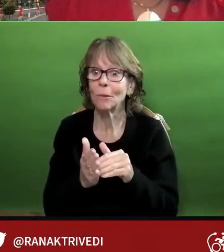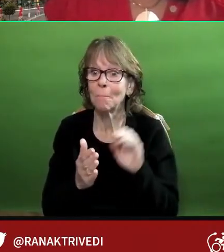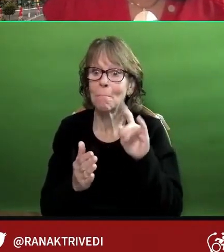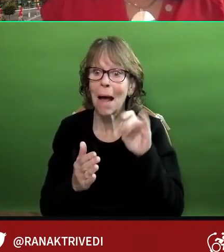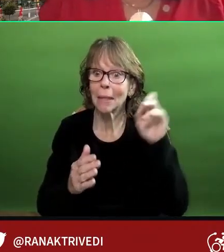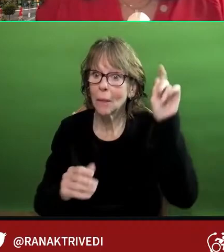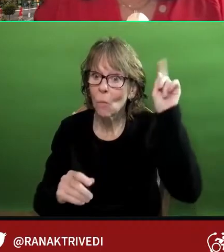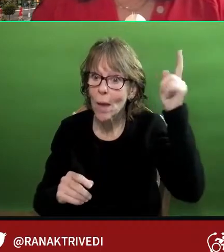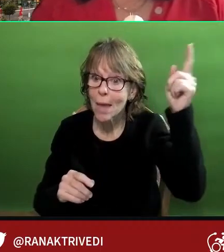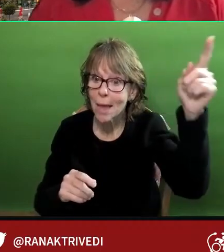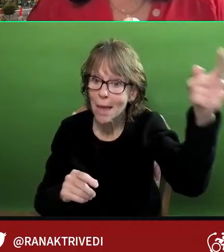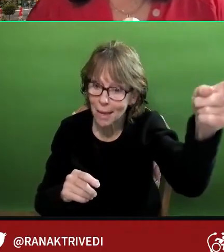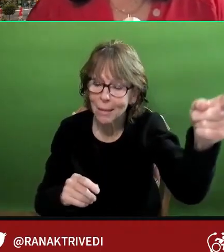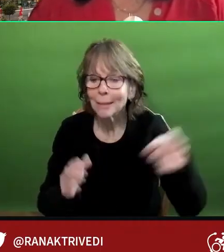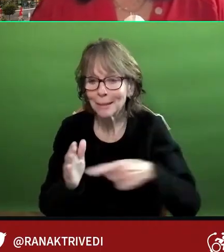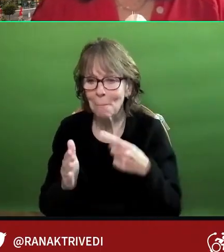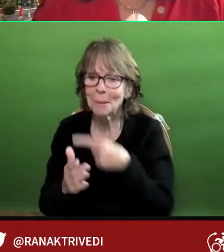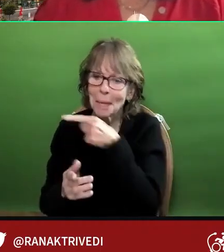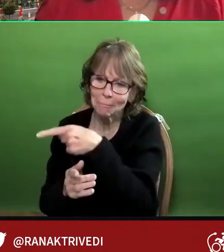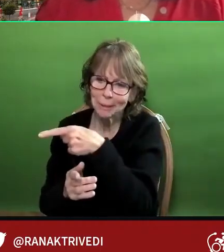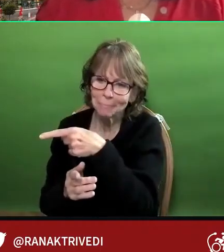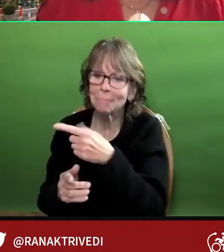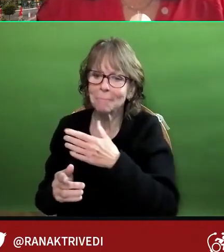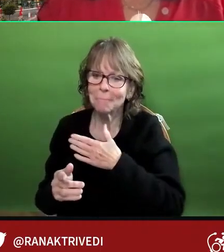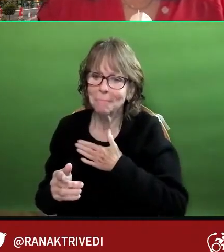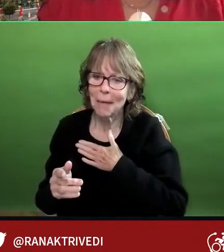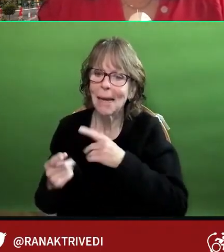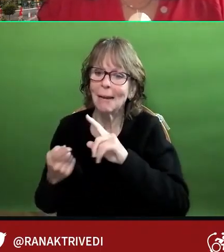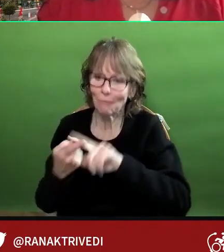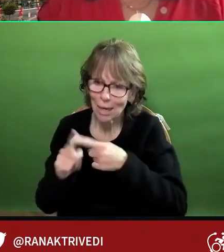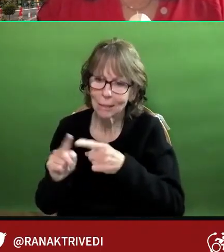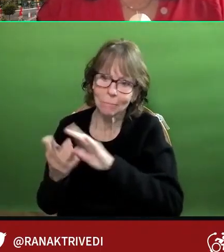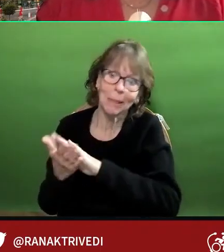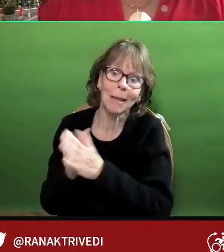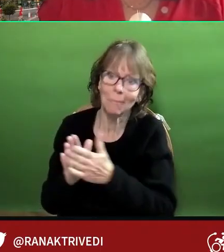I, in our work, have co-opted this term to actually refer to friends or family